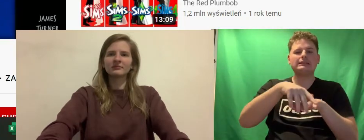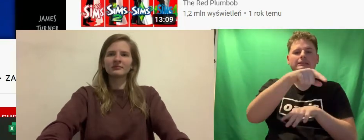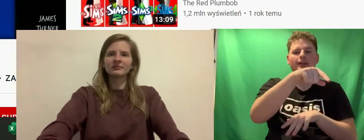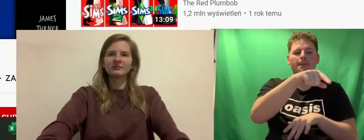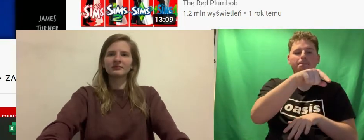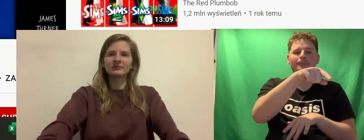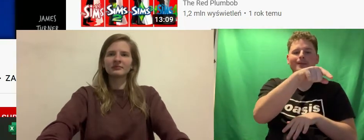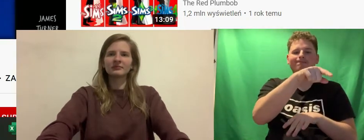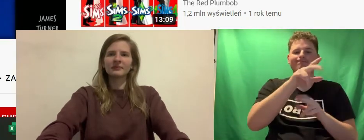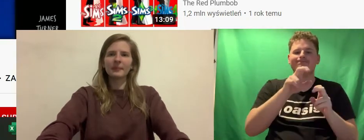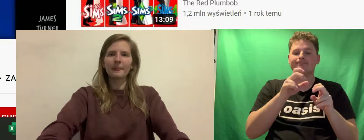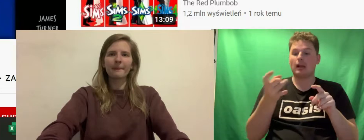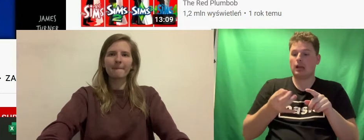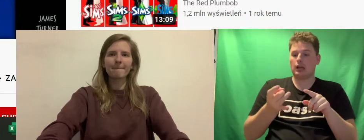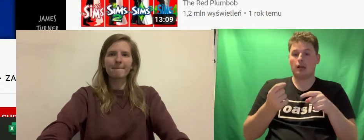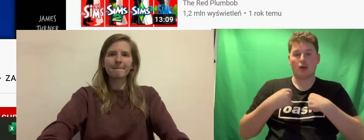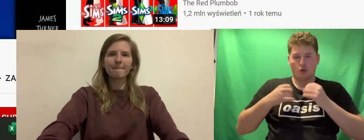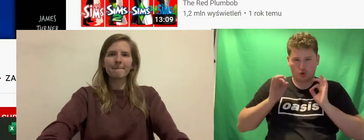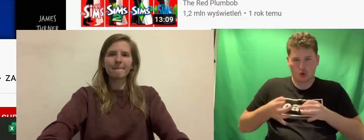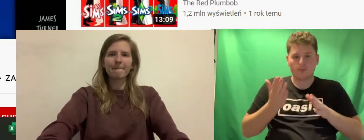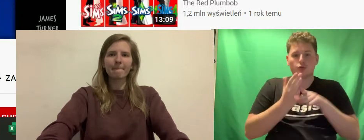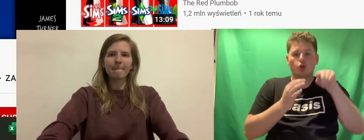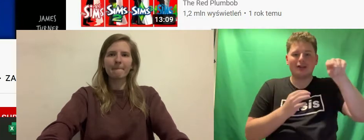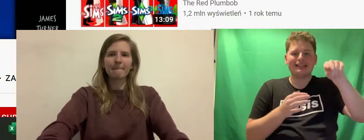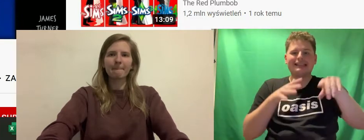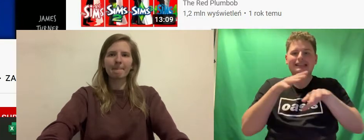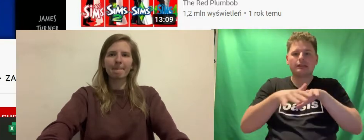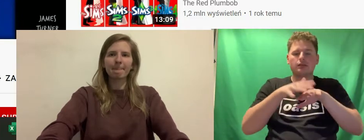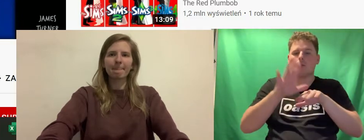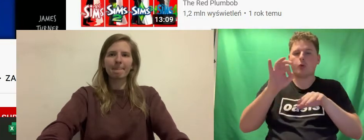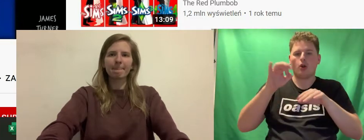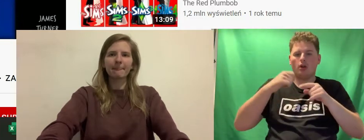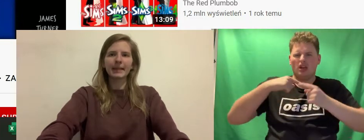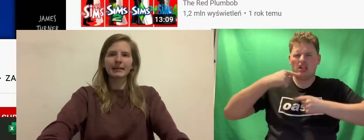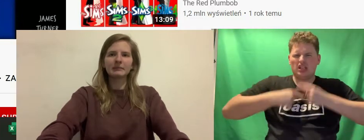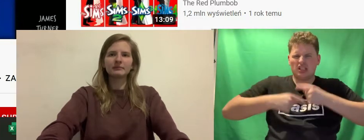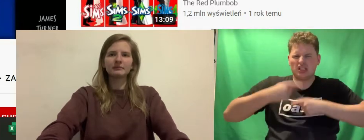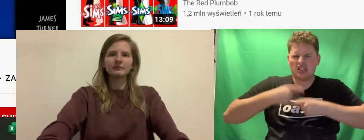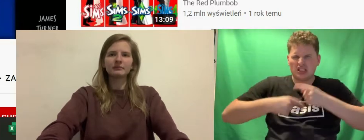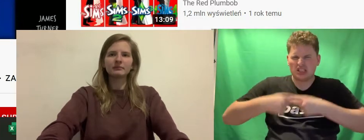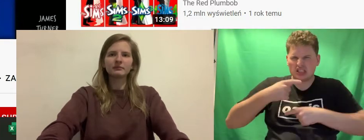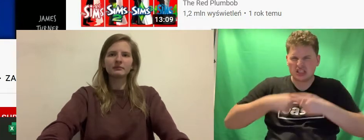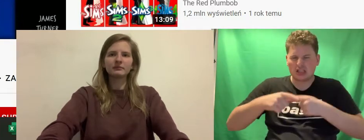a: you can say that it is the system, not by the game, because the system can not sustain so many generations